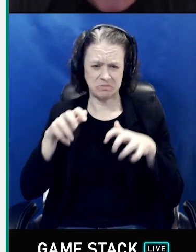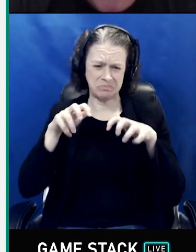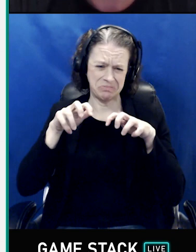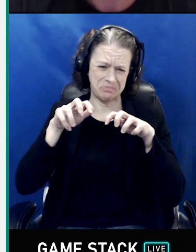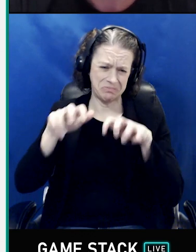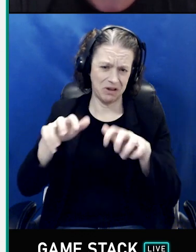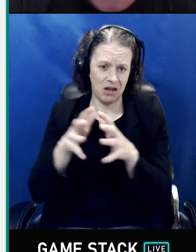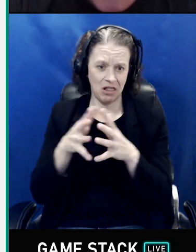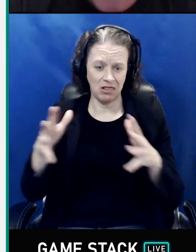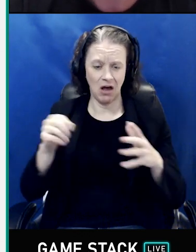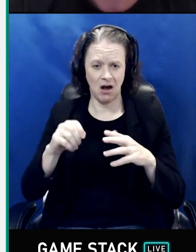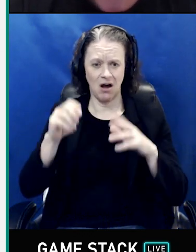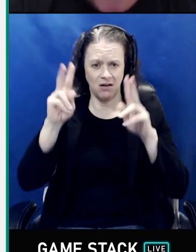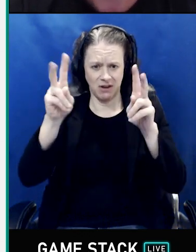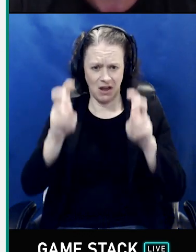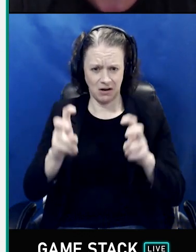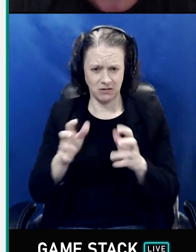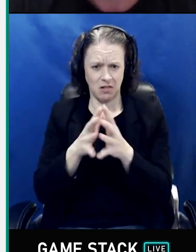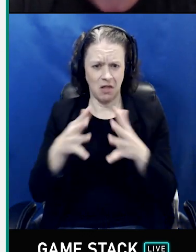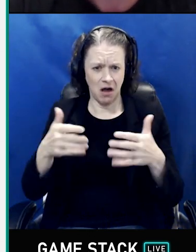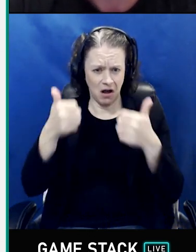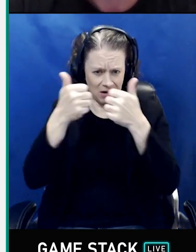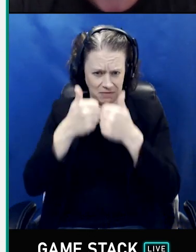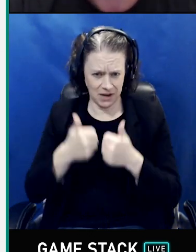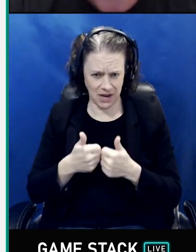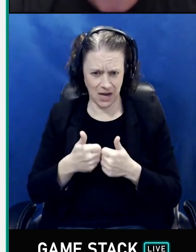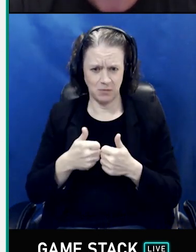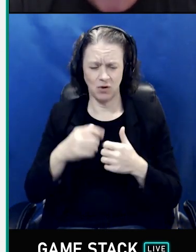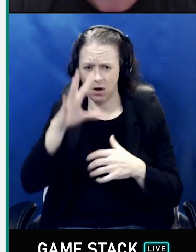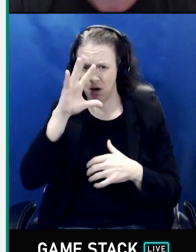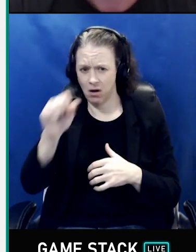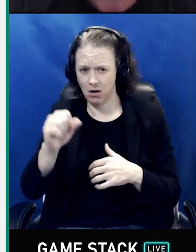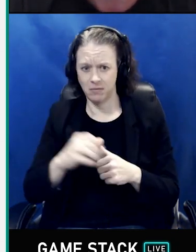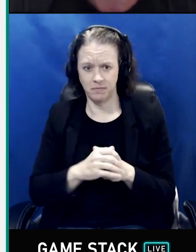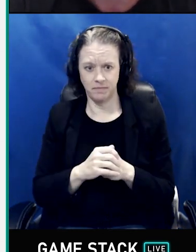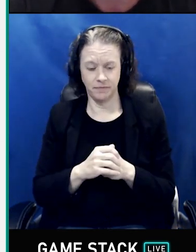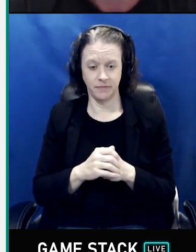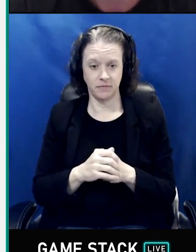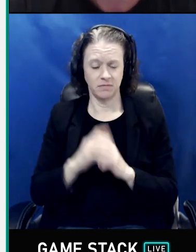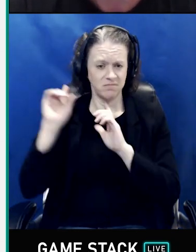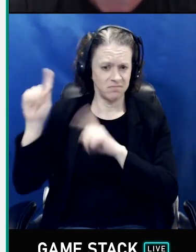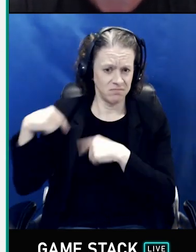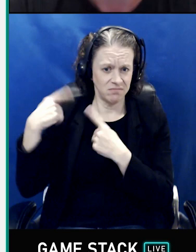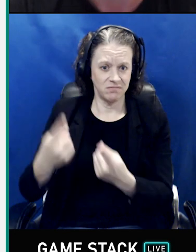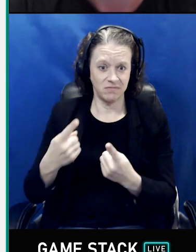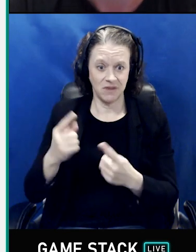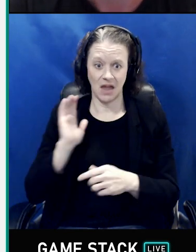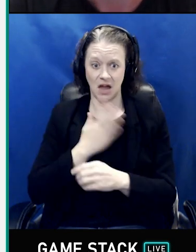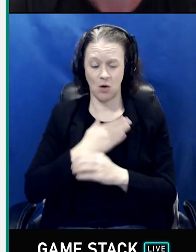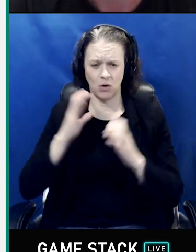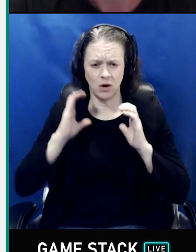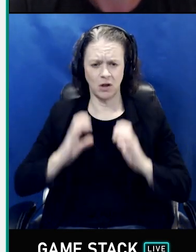again our customers have shown us how much they enjoy the content offerings that exist.